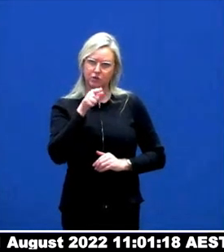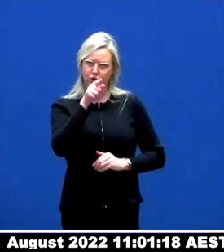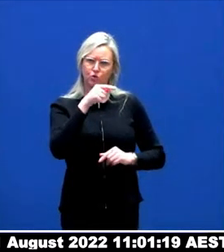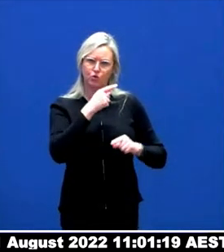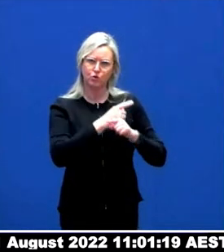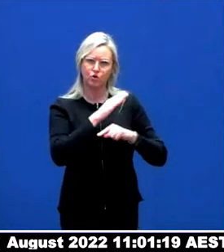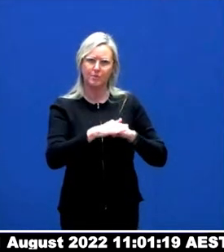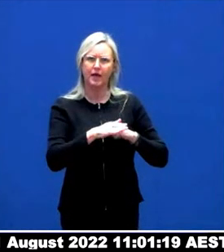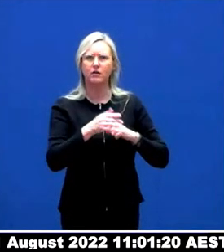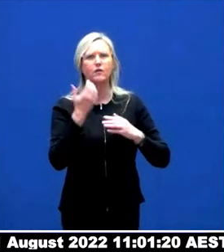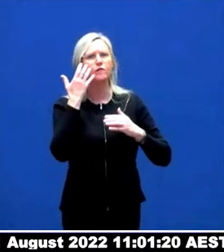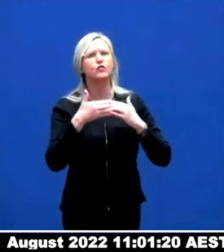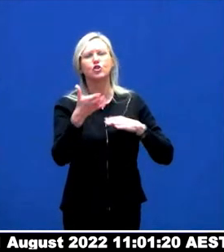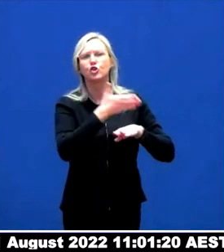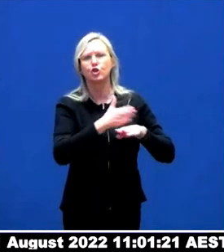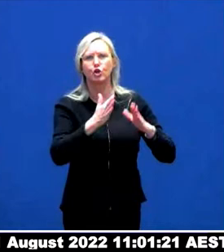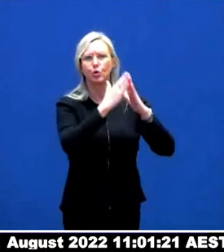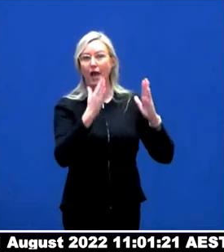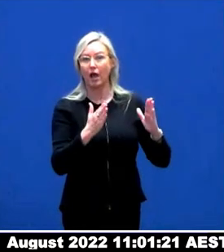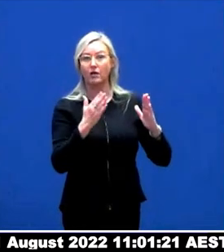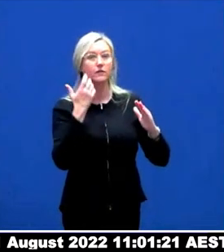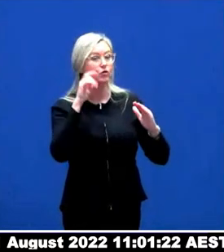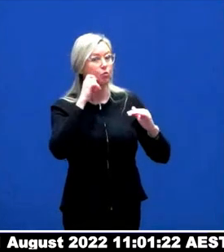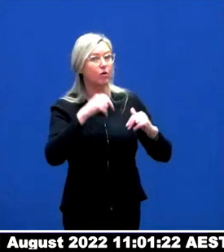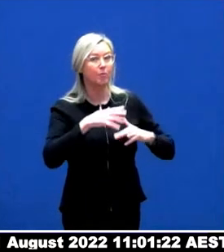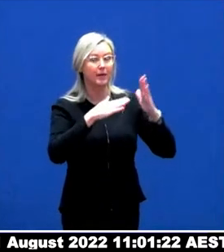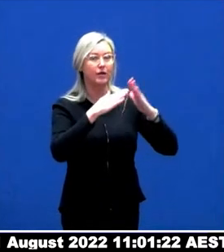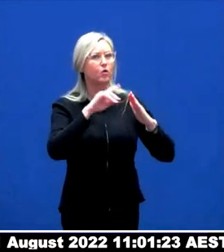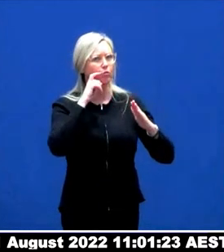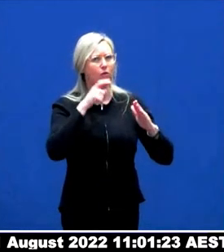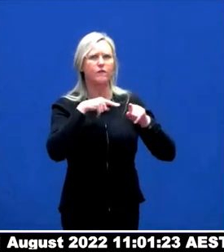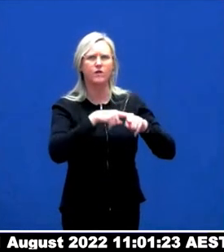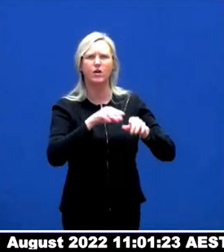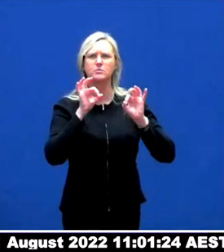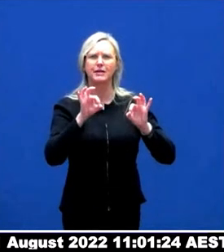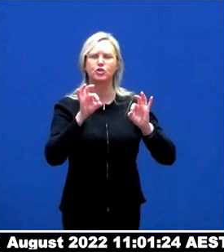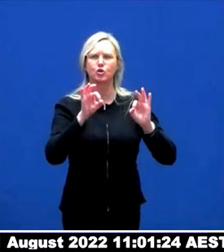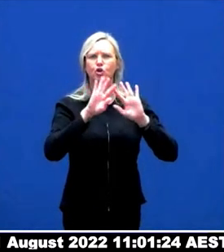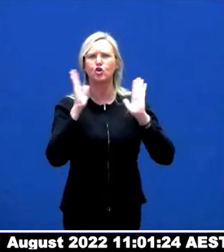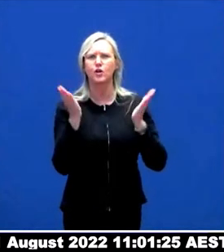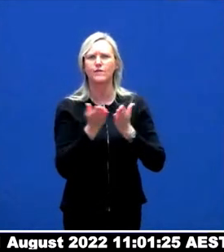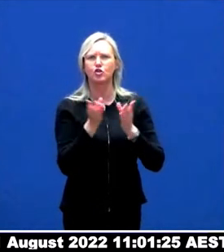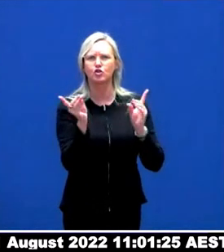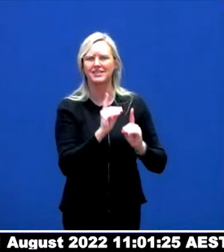"All new housing will be constructed in accordance with the principles of universal design to enable access to people with disability."